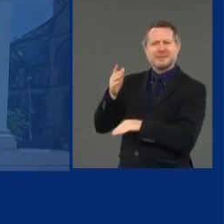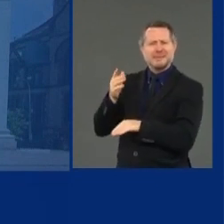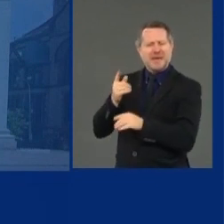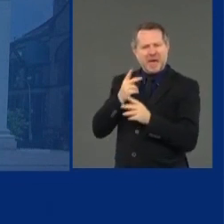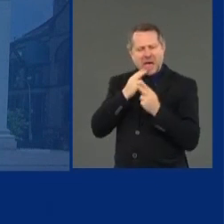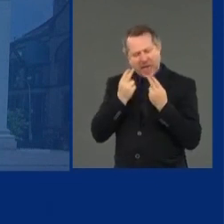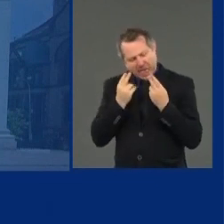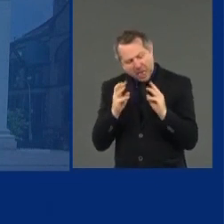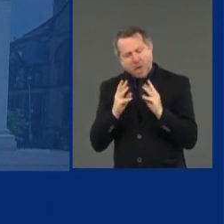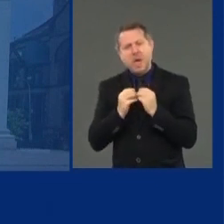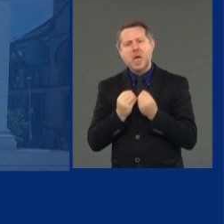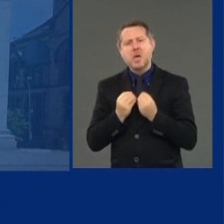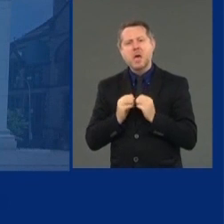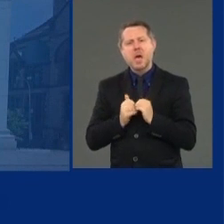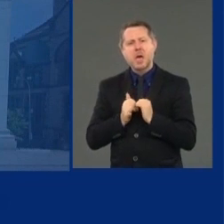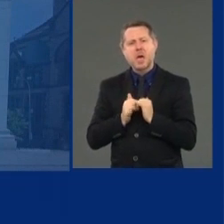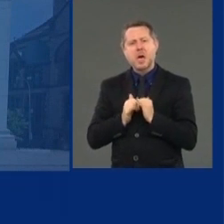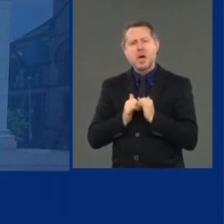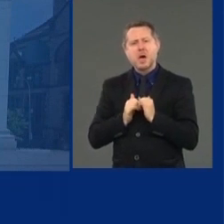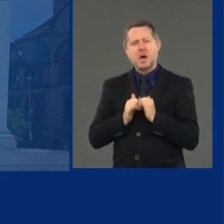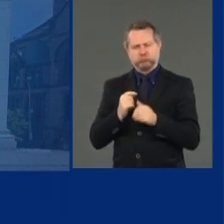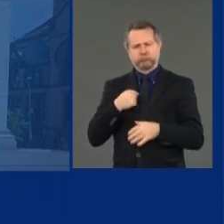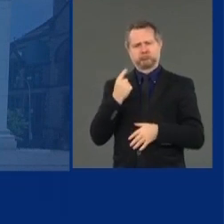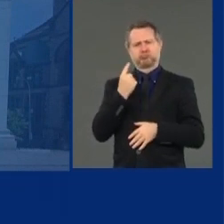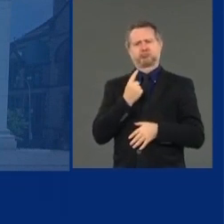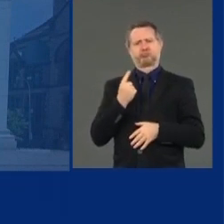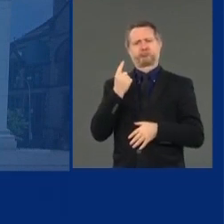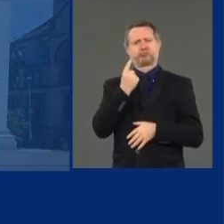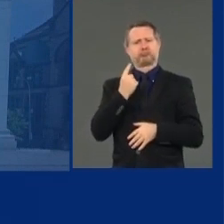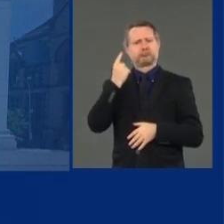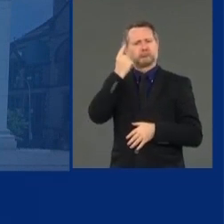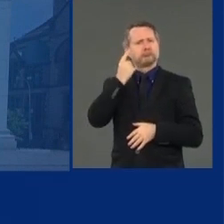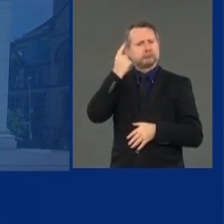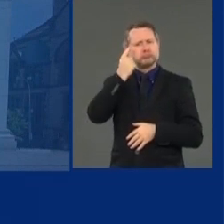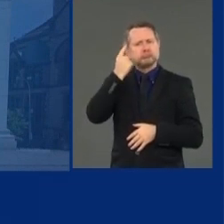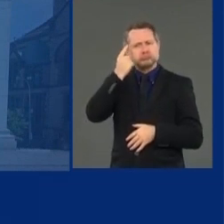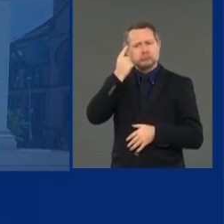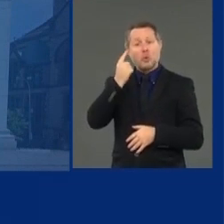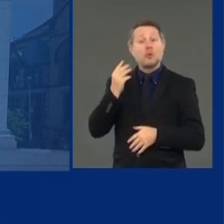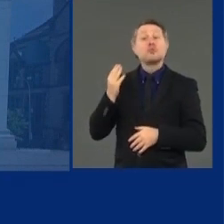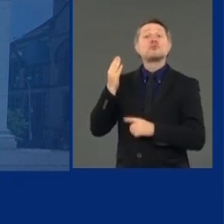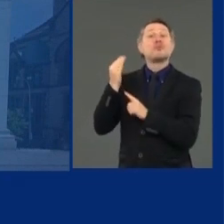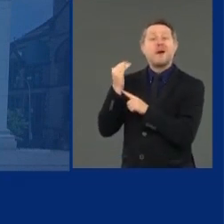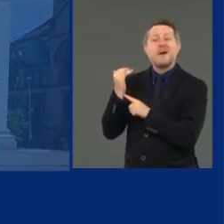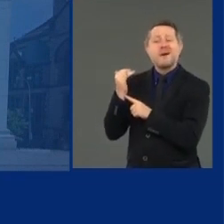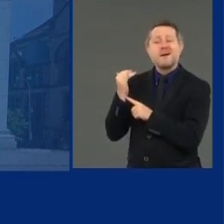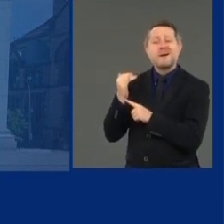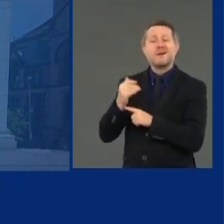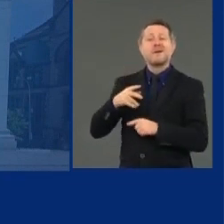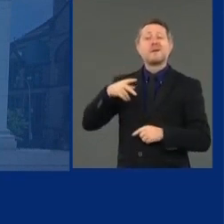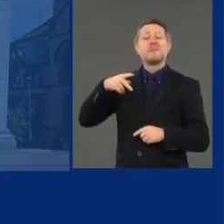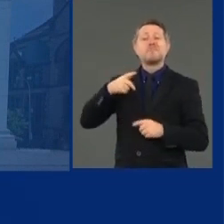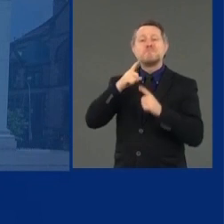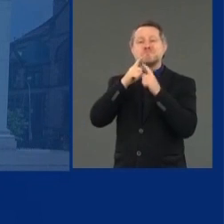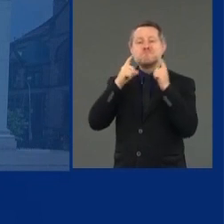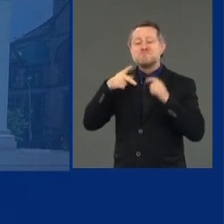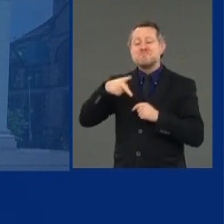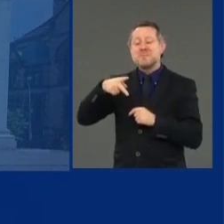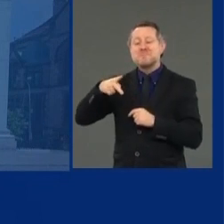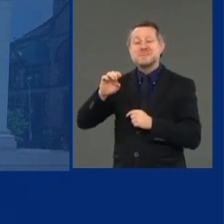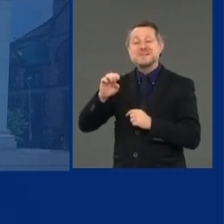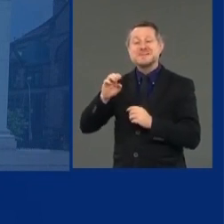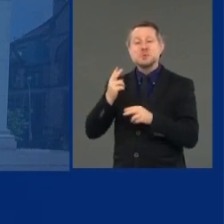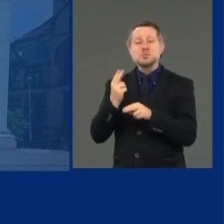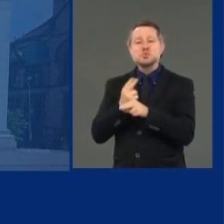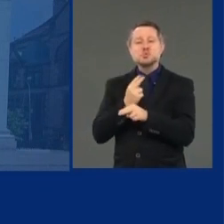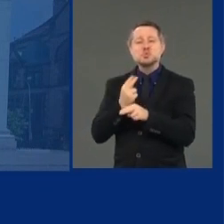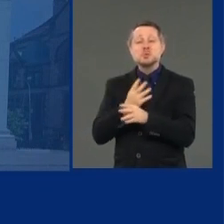GENERAL POPULATION IN THAT AREA.